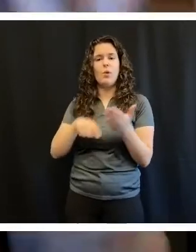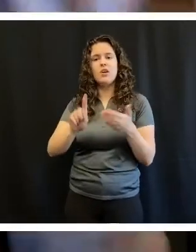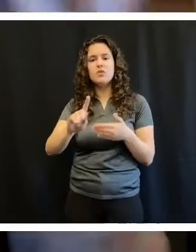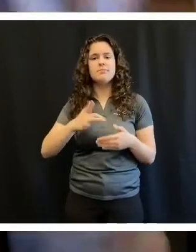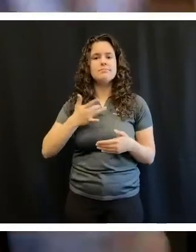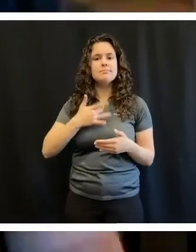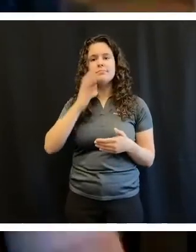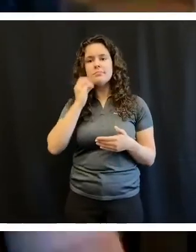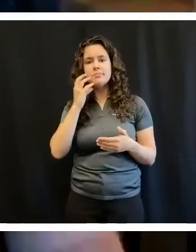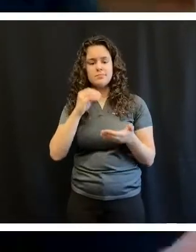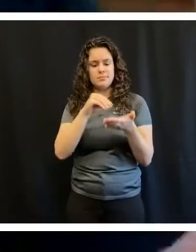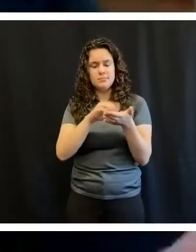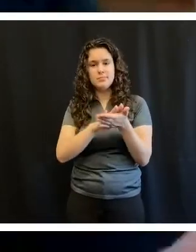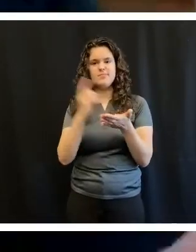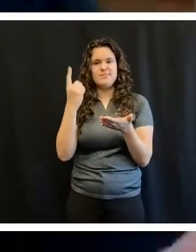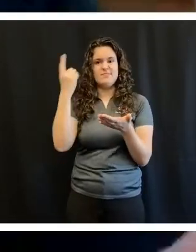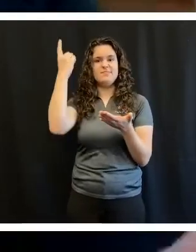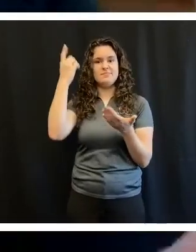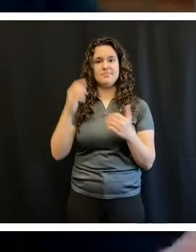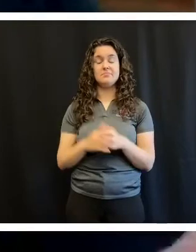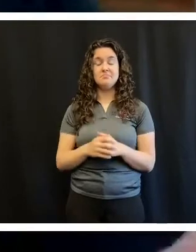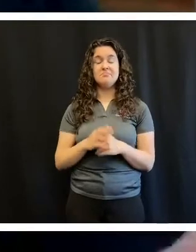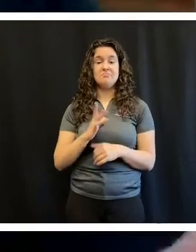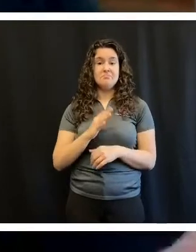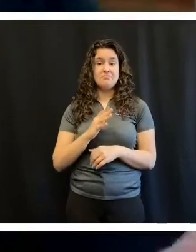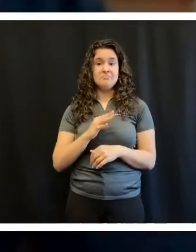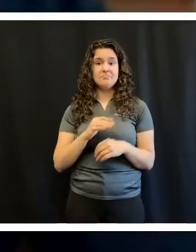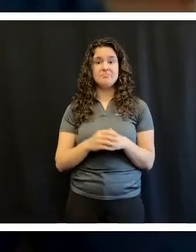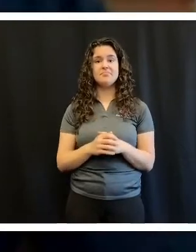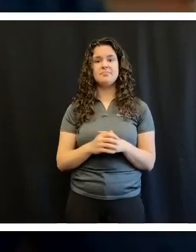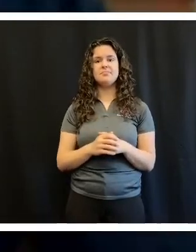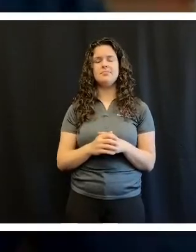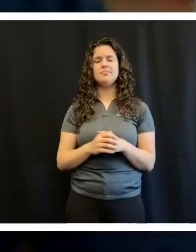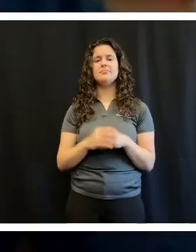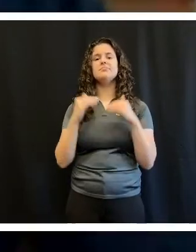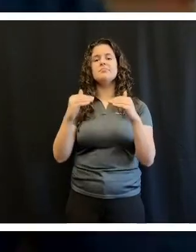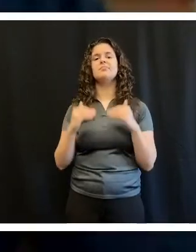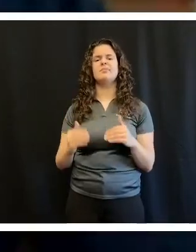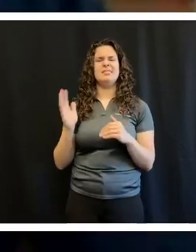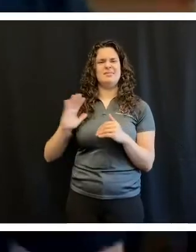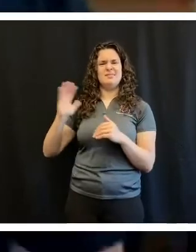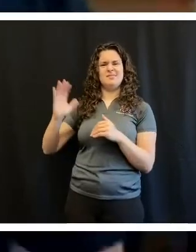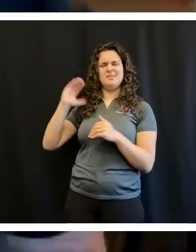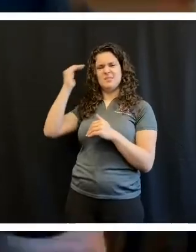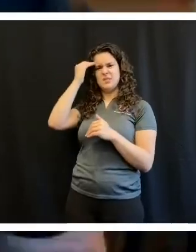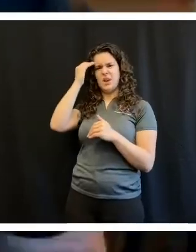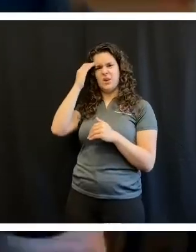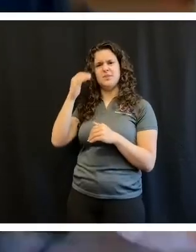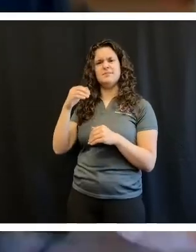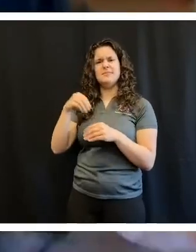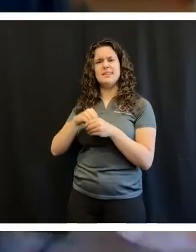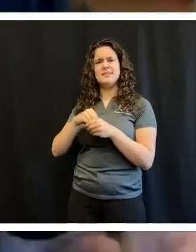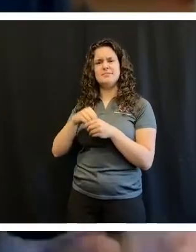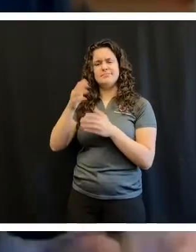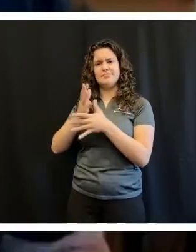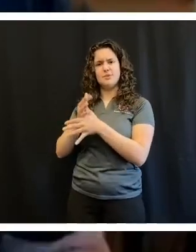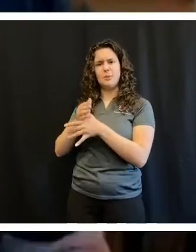If you think about like "The Diary of Anne Frank" or the writing of the Freedom Writers who were kind of writing in that moment,